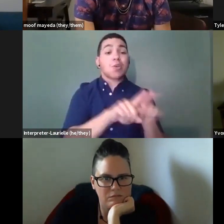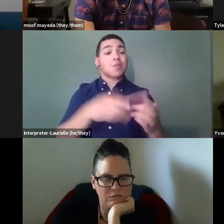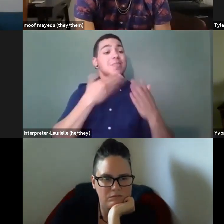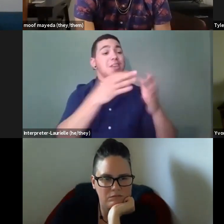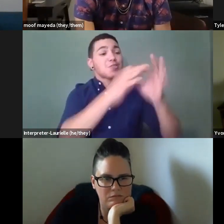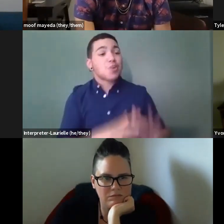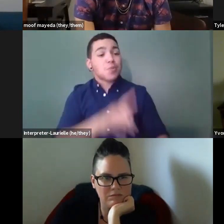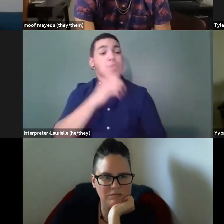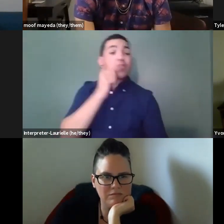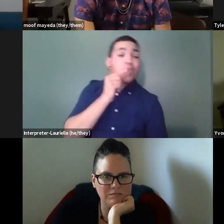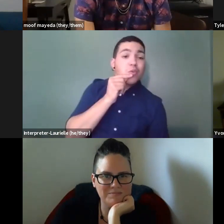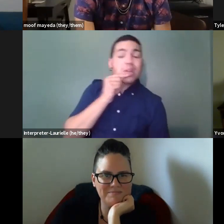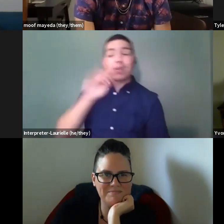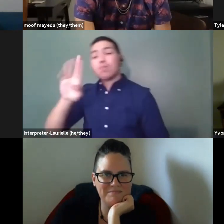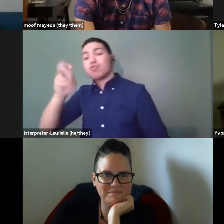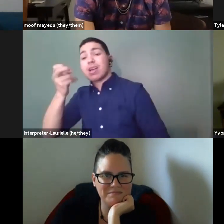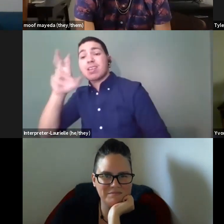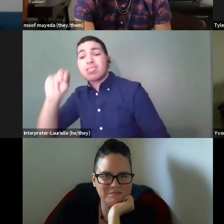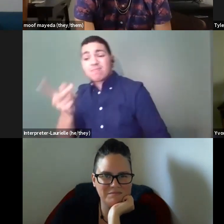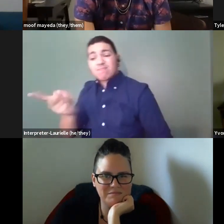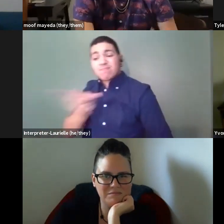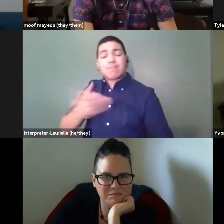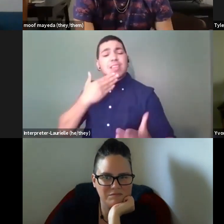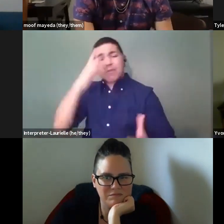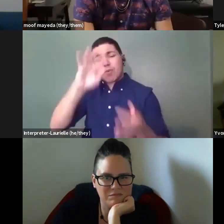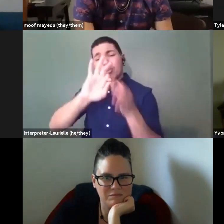tribute to Aimee Stephens, one of our clients in the Supreme